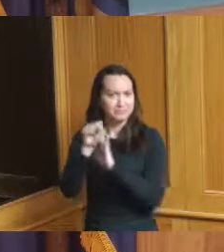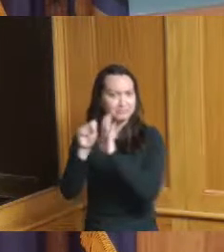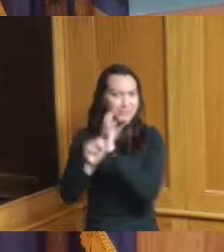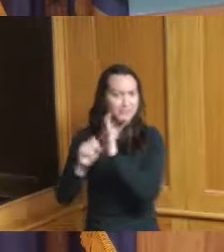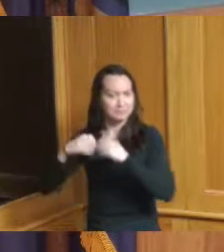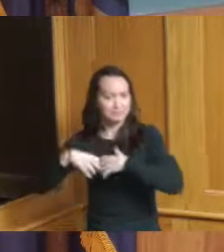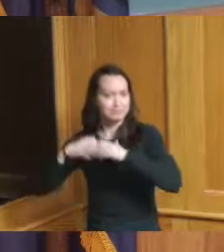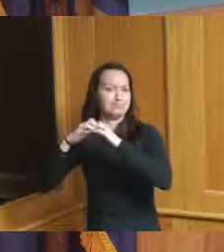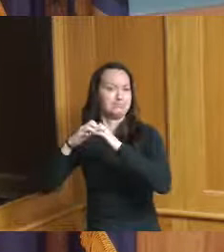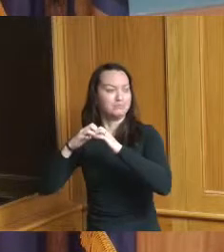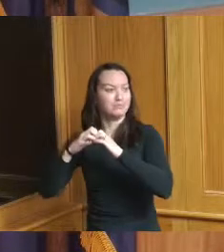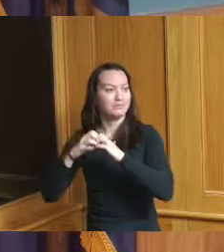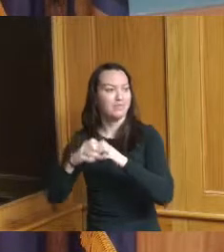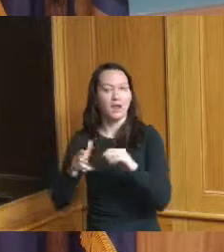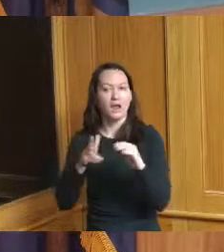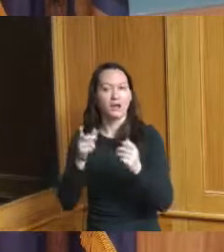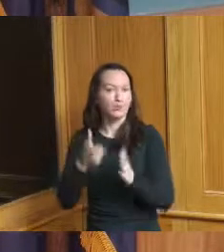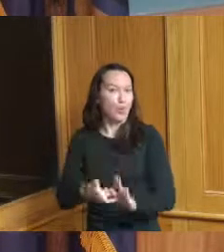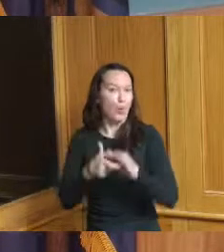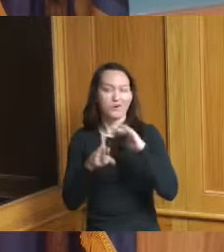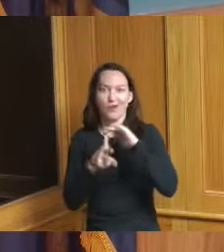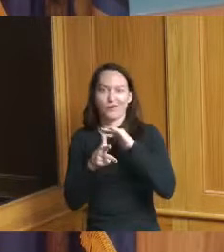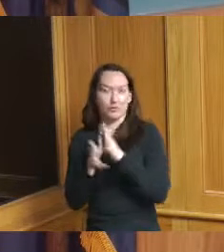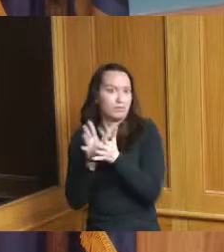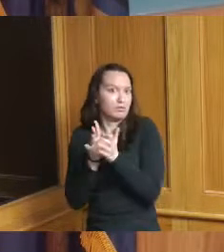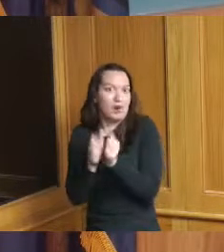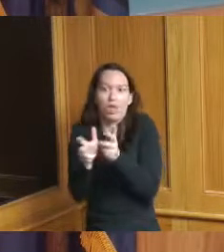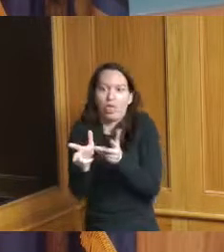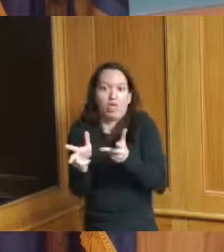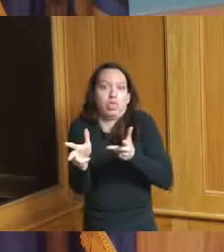they had it where you get to drive through and it was packed over there and I said why can't